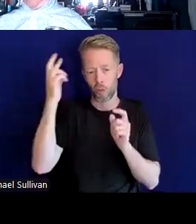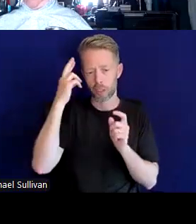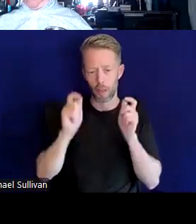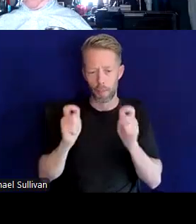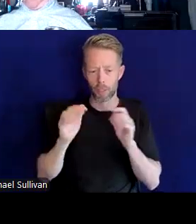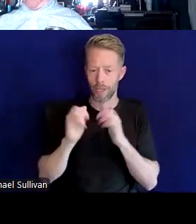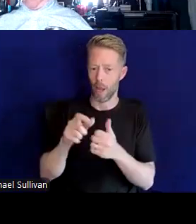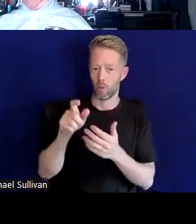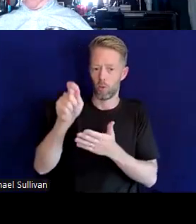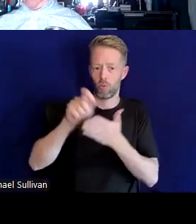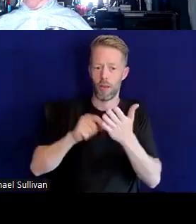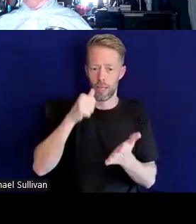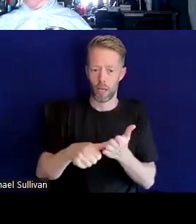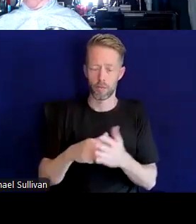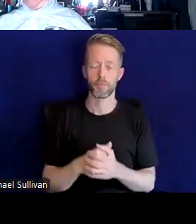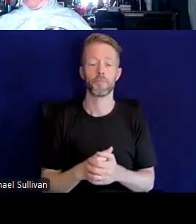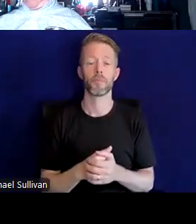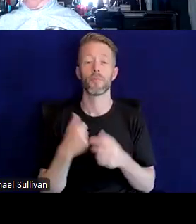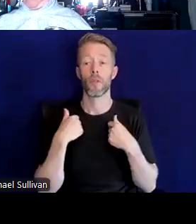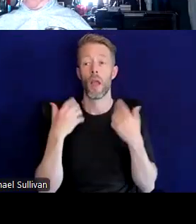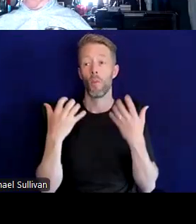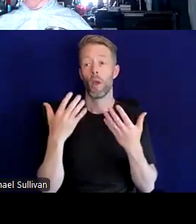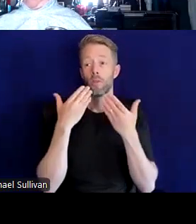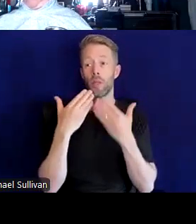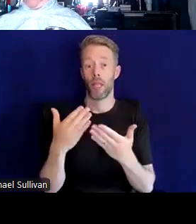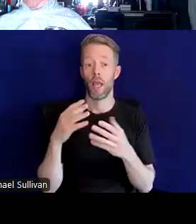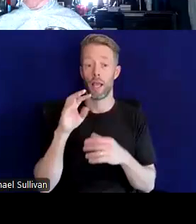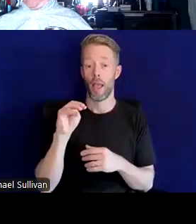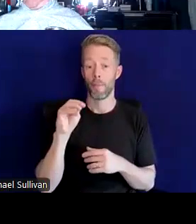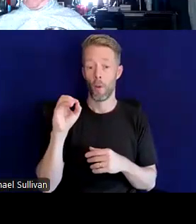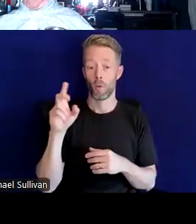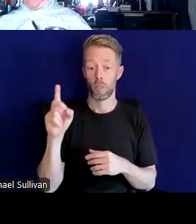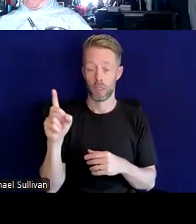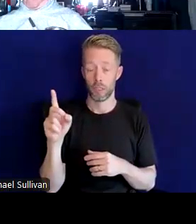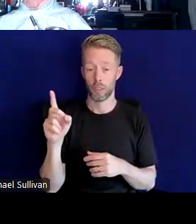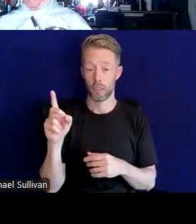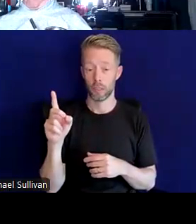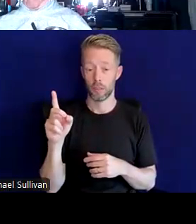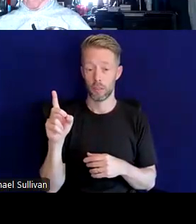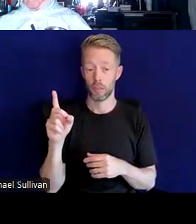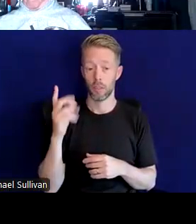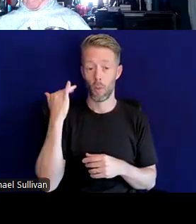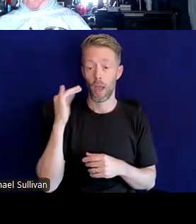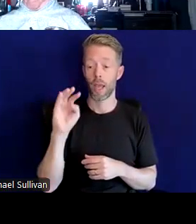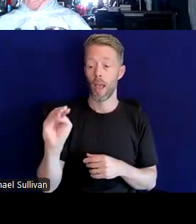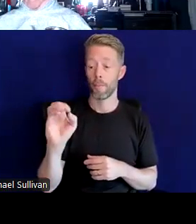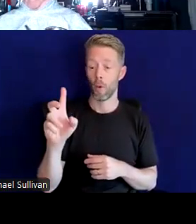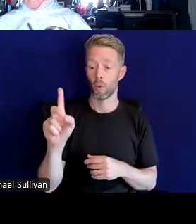how to write the letter . I thank the Massachusetts